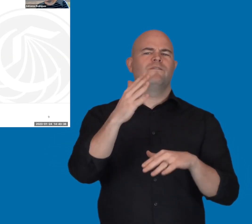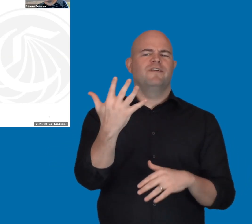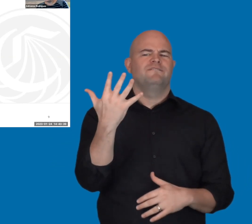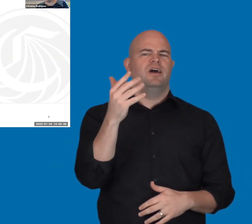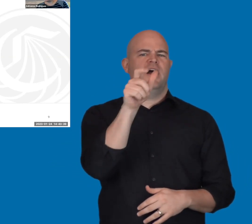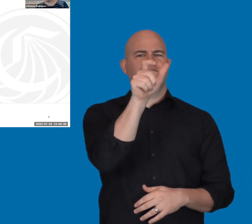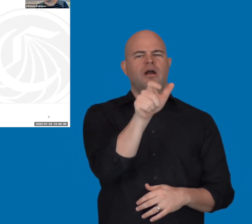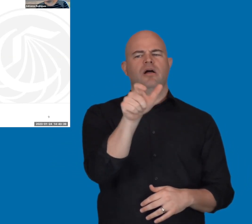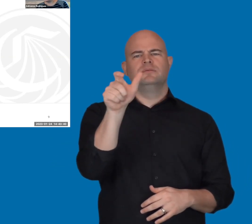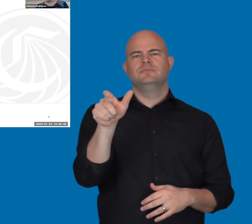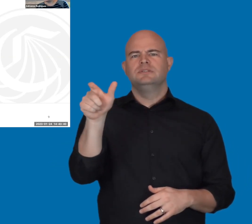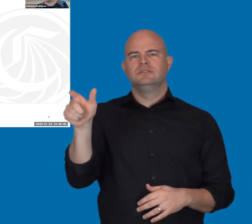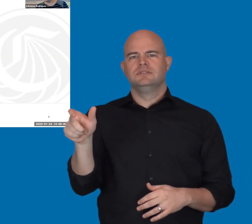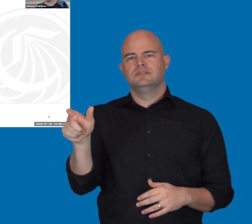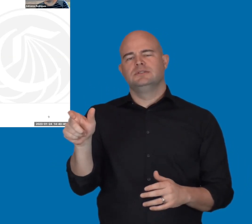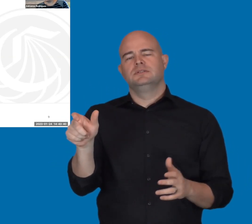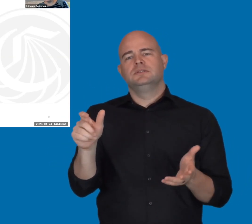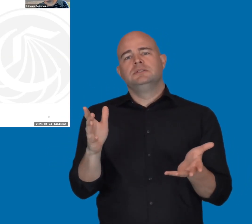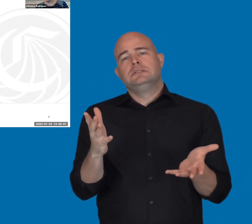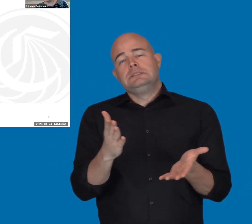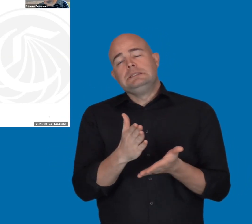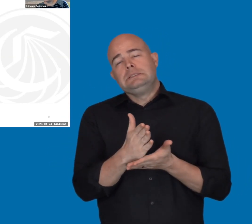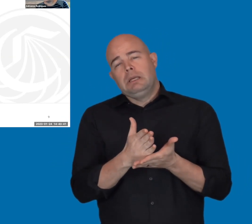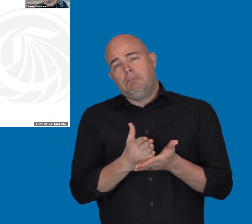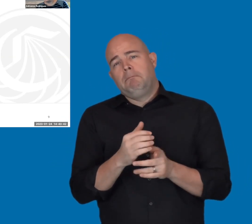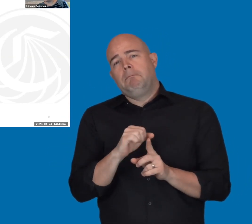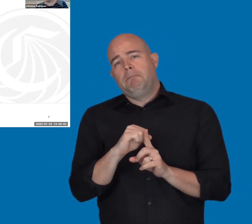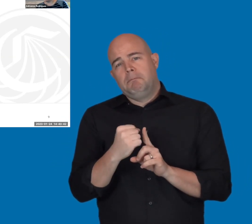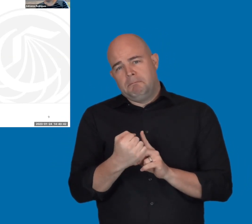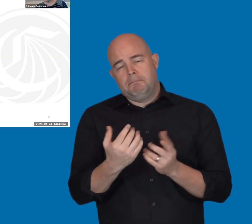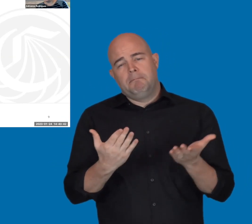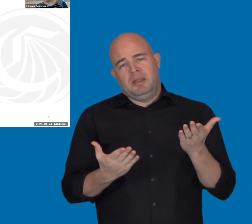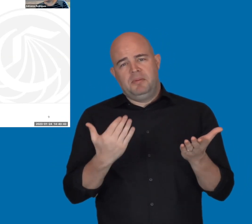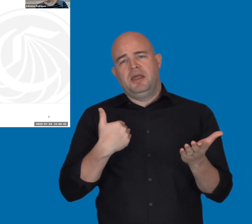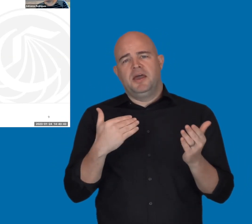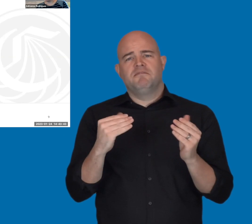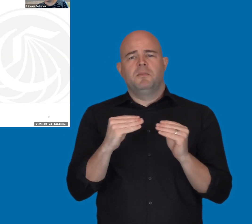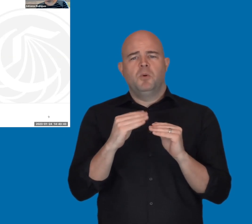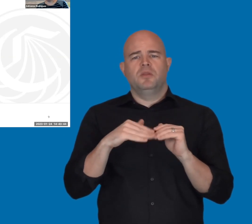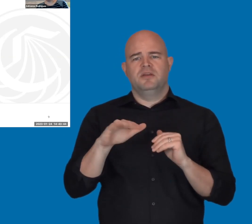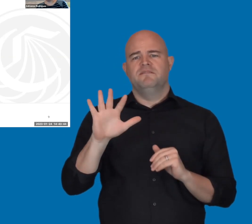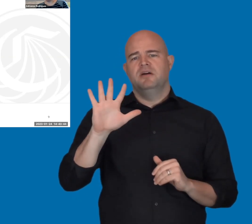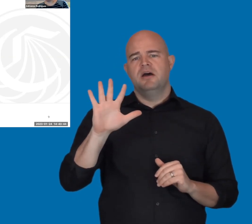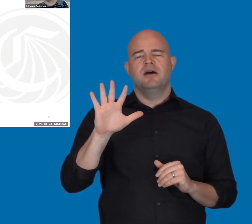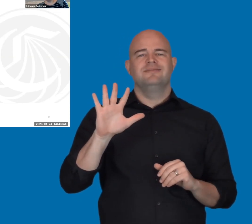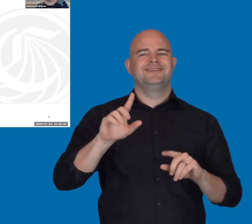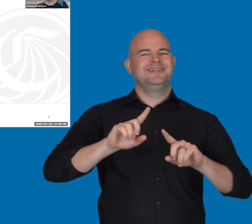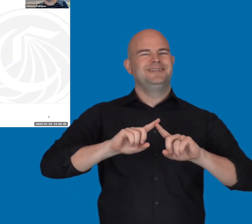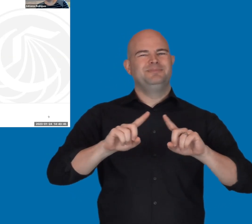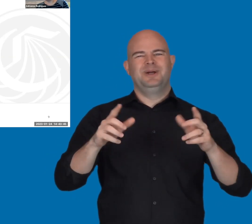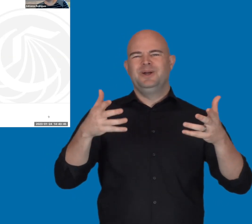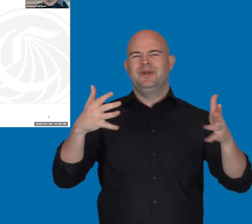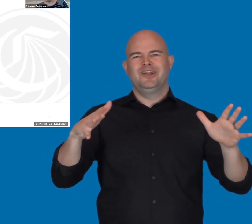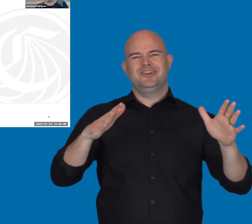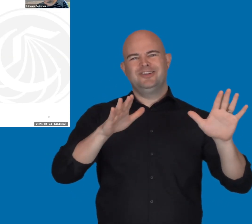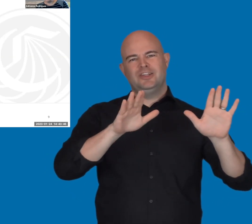I think in certain cases you may end up with more than five, but you just -- you don't wan to get too out of control